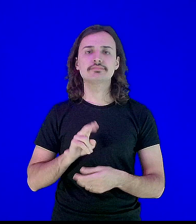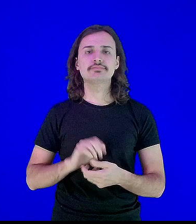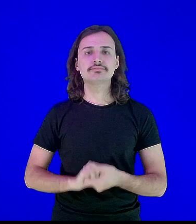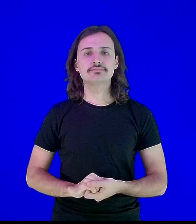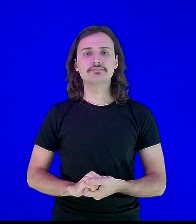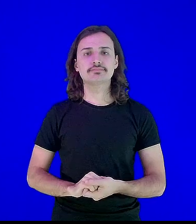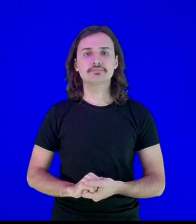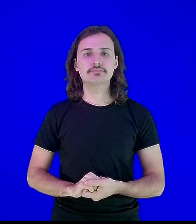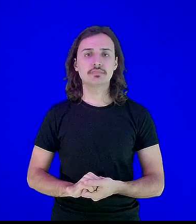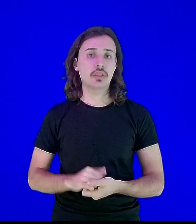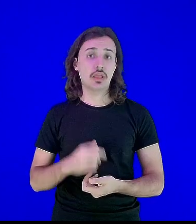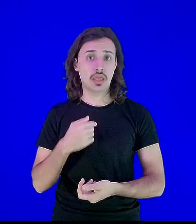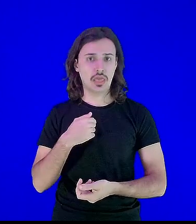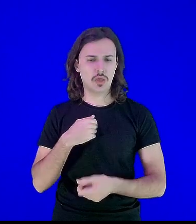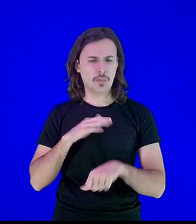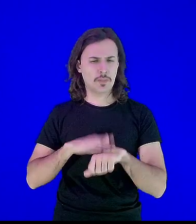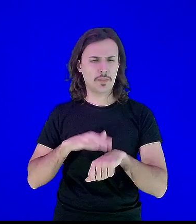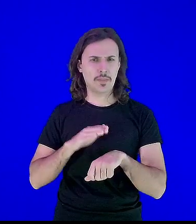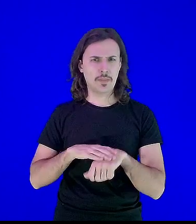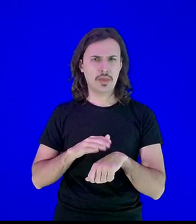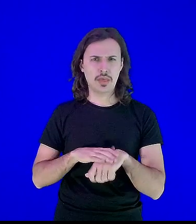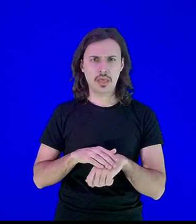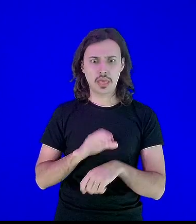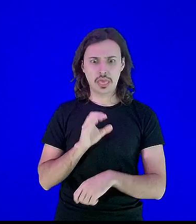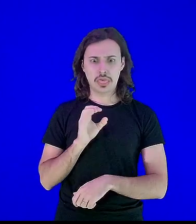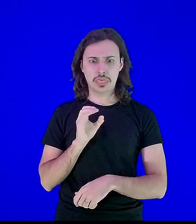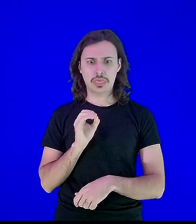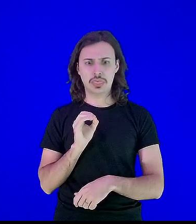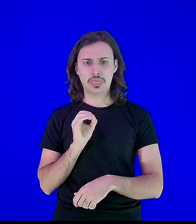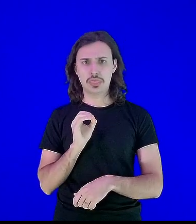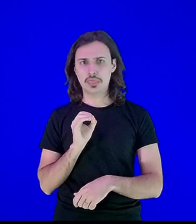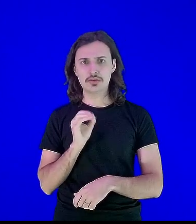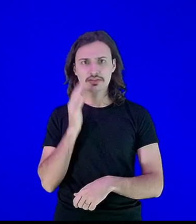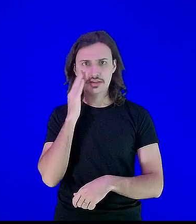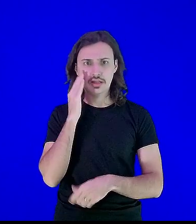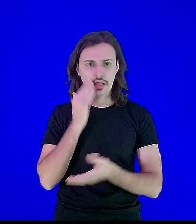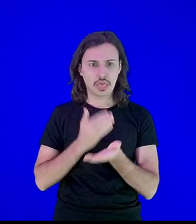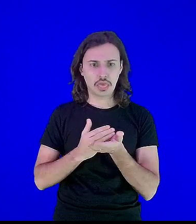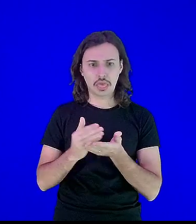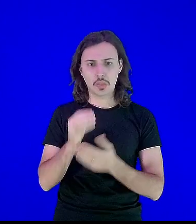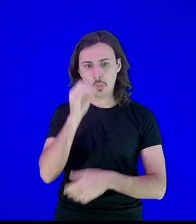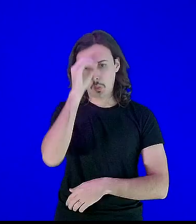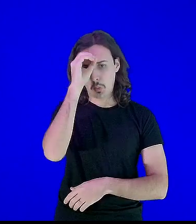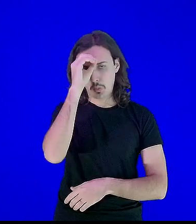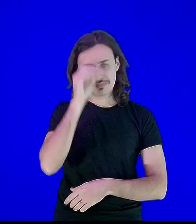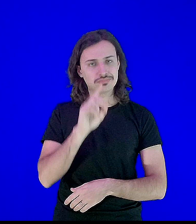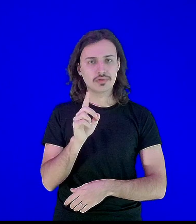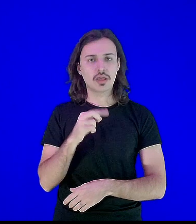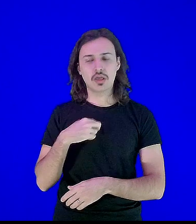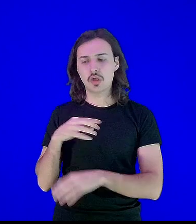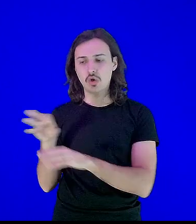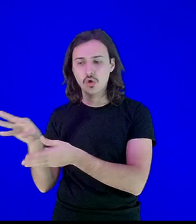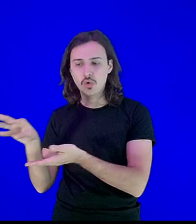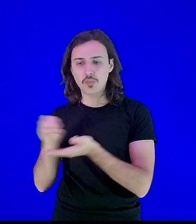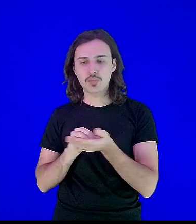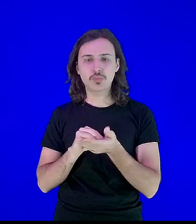mandated to create them all from scratch also, I'm using SignWriting web components